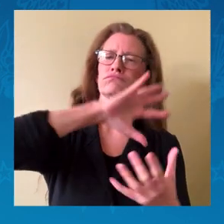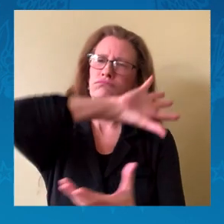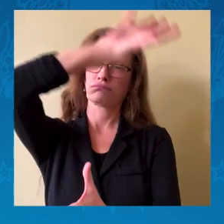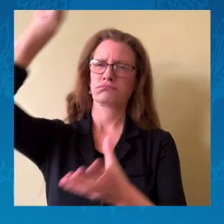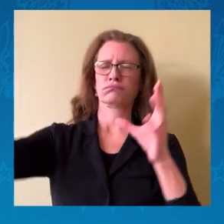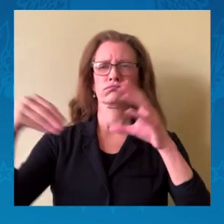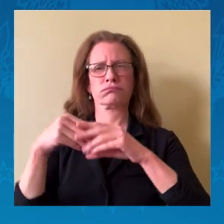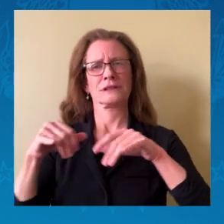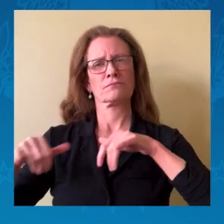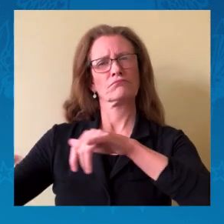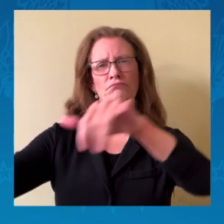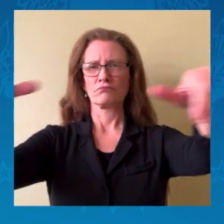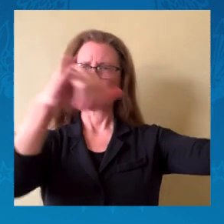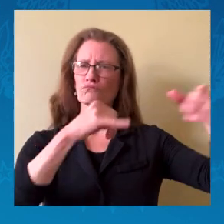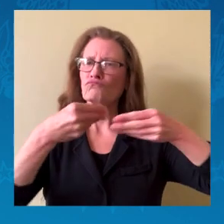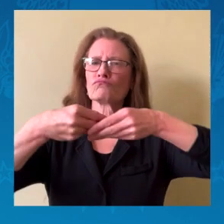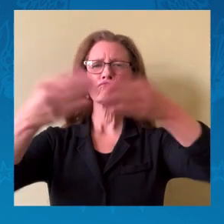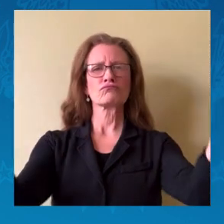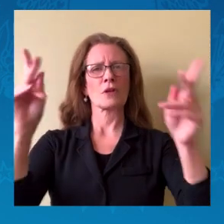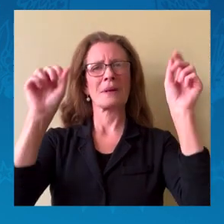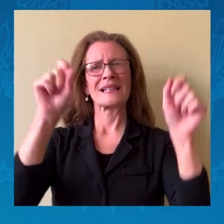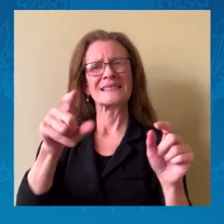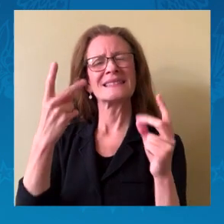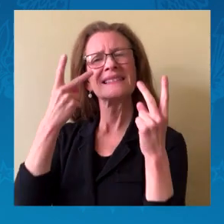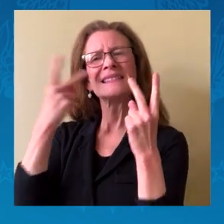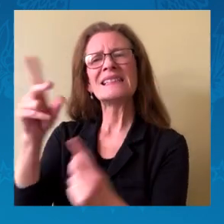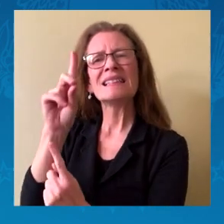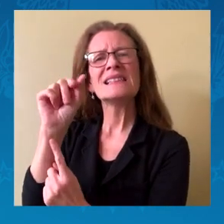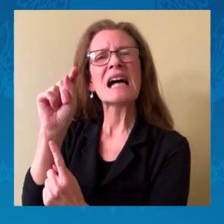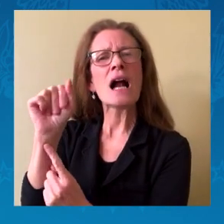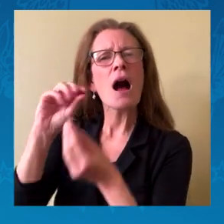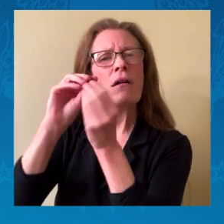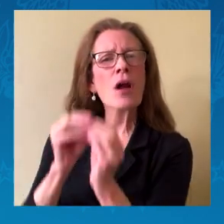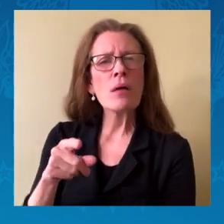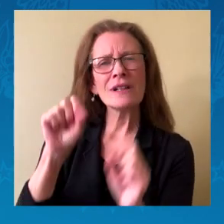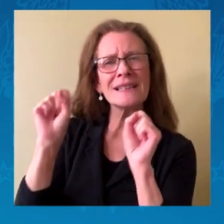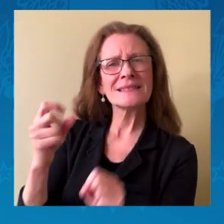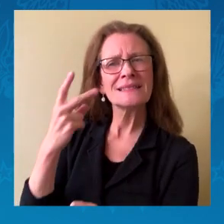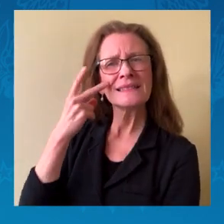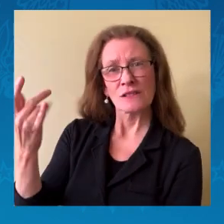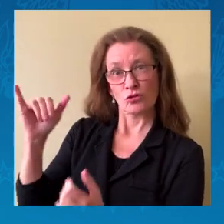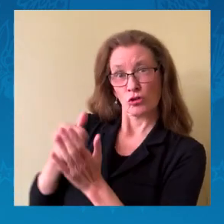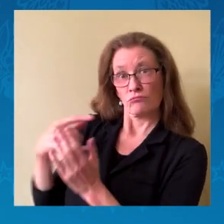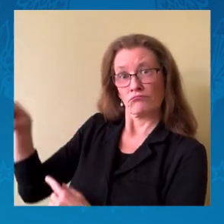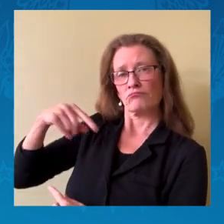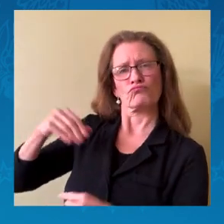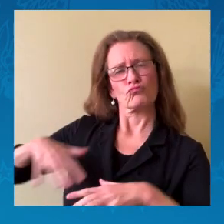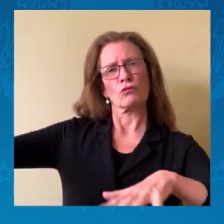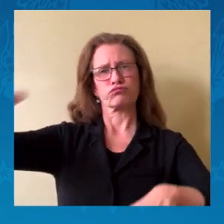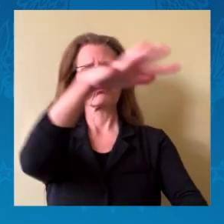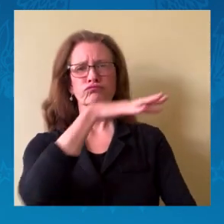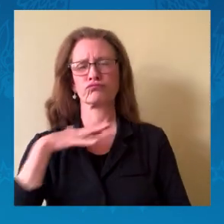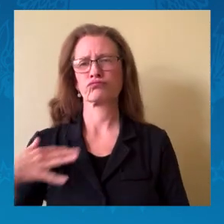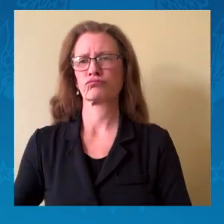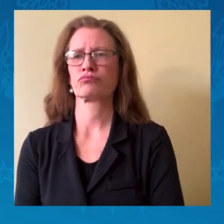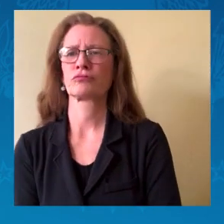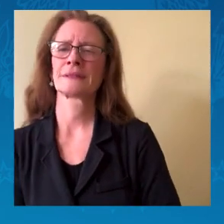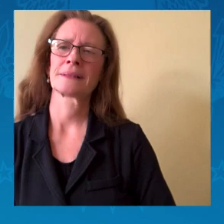Secretary Raimondo: Yes, thank you. Thank you, Madam Vice President, and thank you. Most important for your leadership in this area,